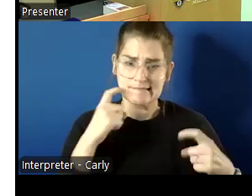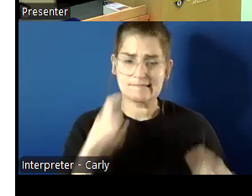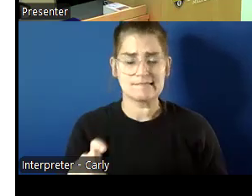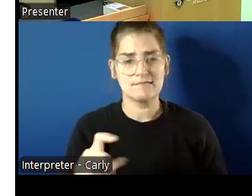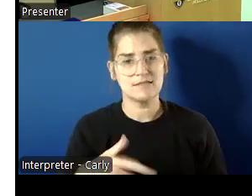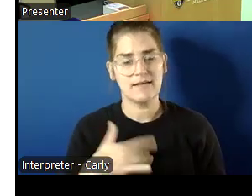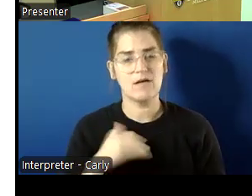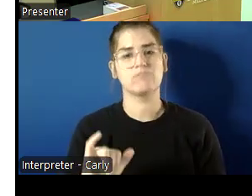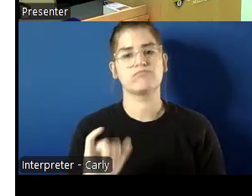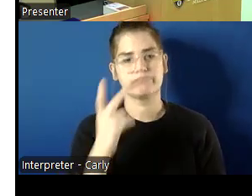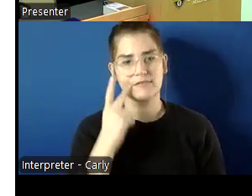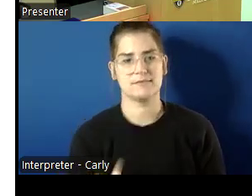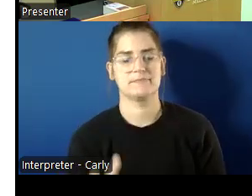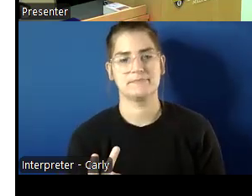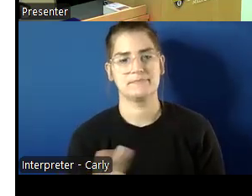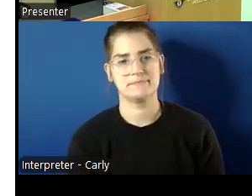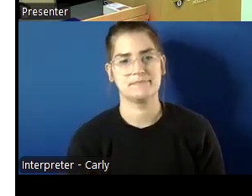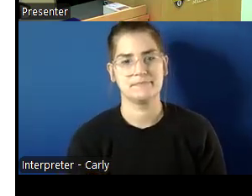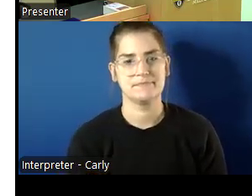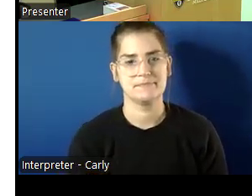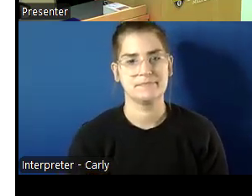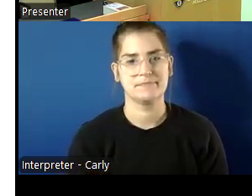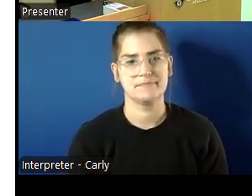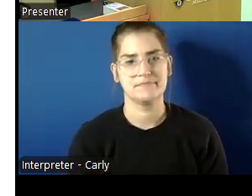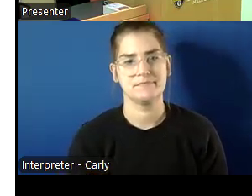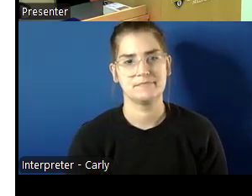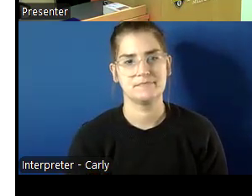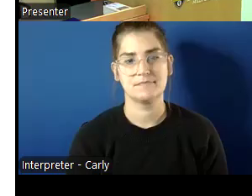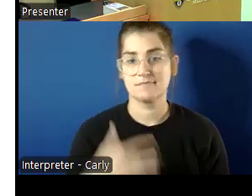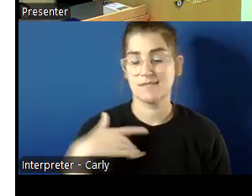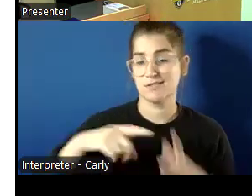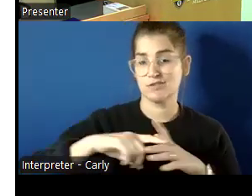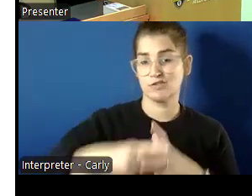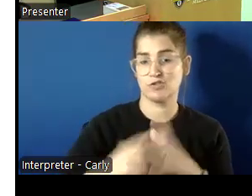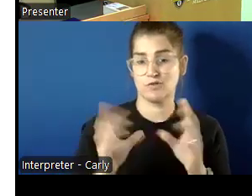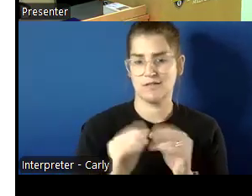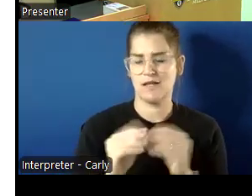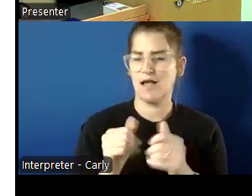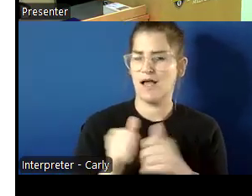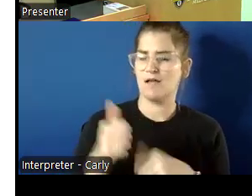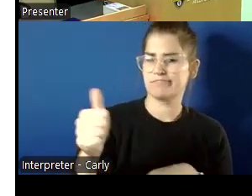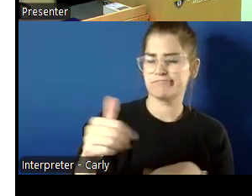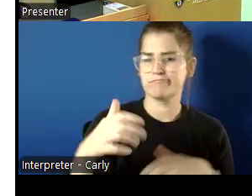will usually start a a session with a question of how are you as an African-American or black male,